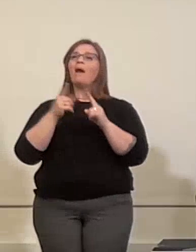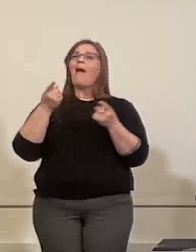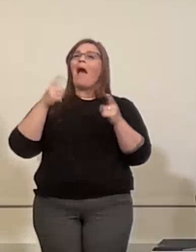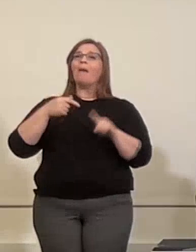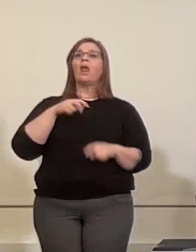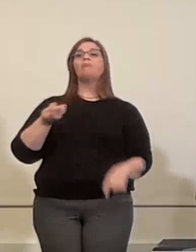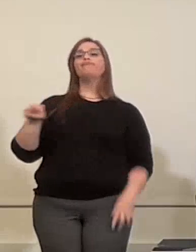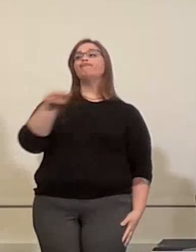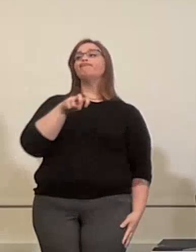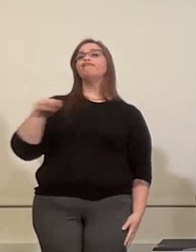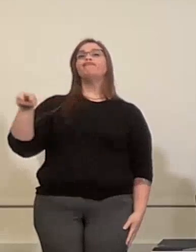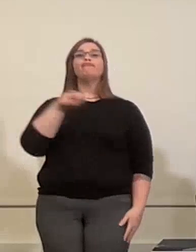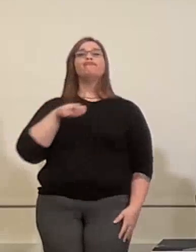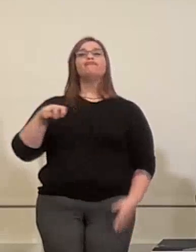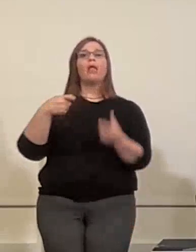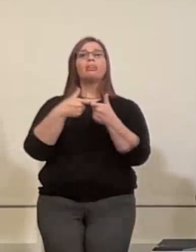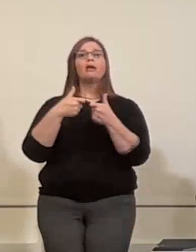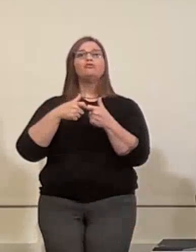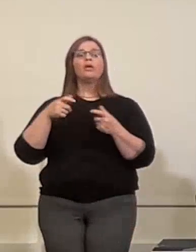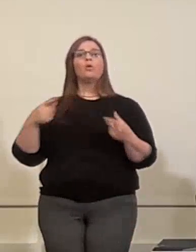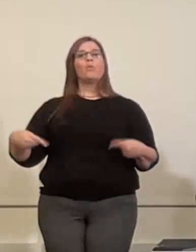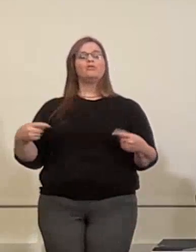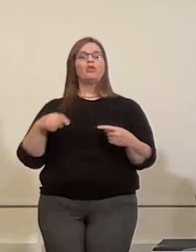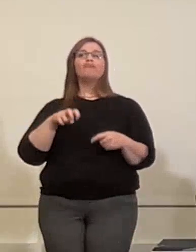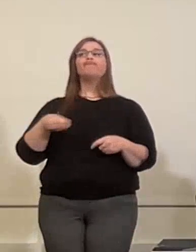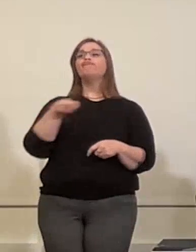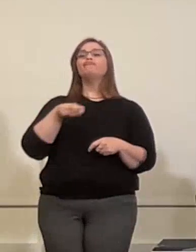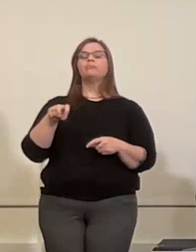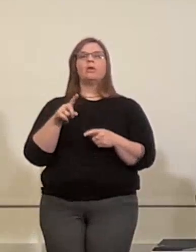And so we had to bring them in there to get in that space to